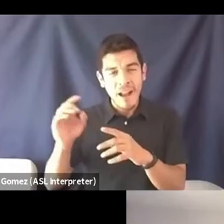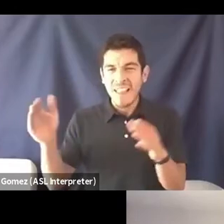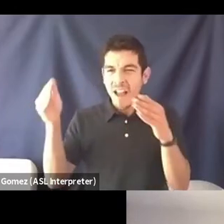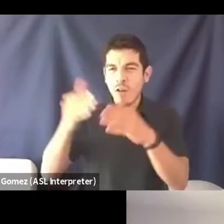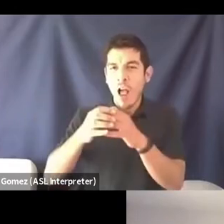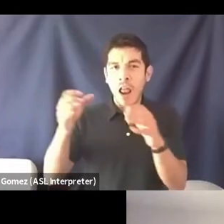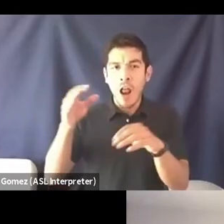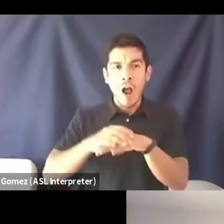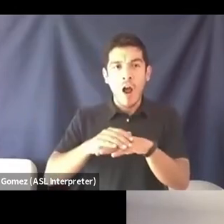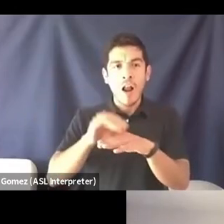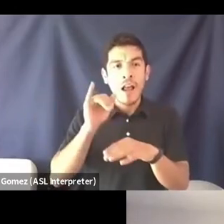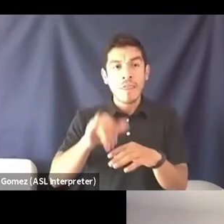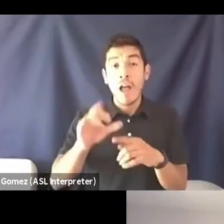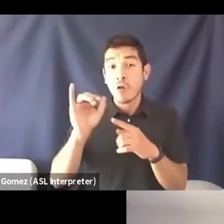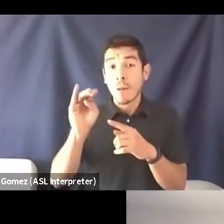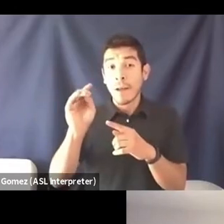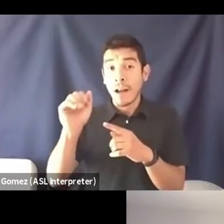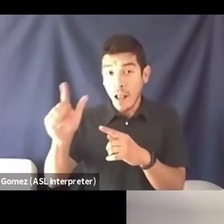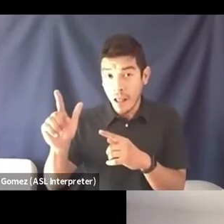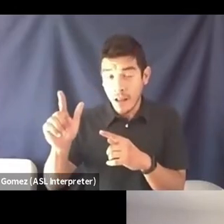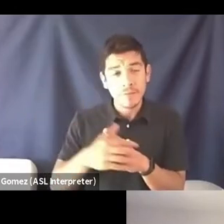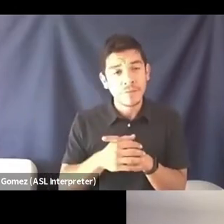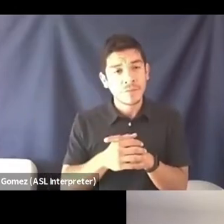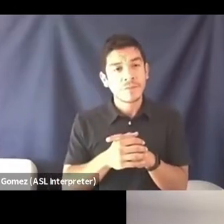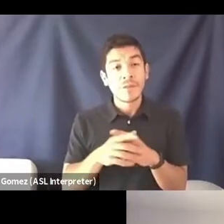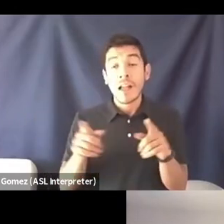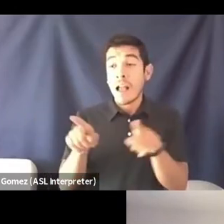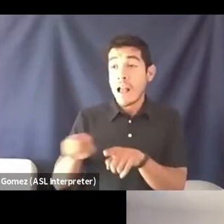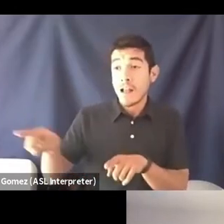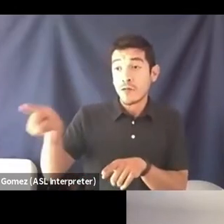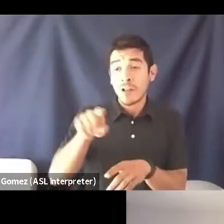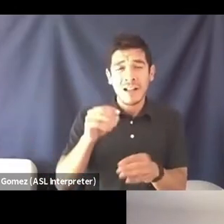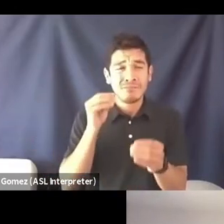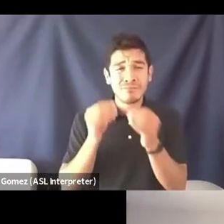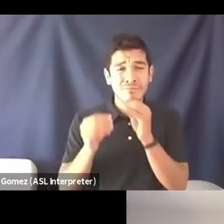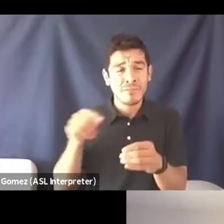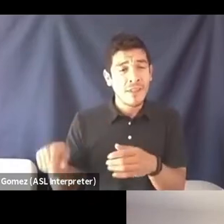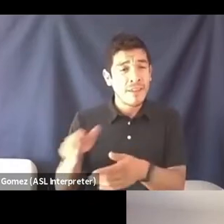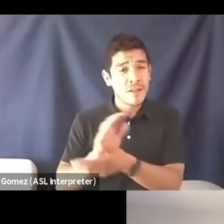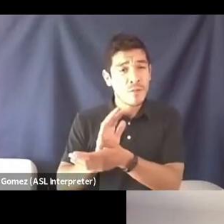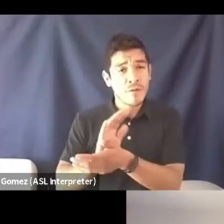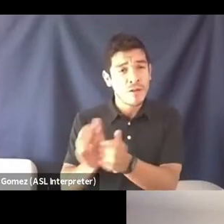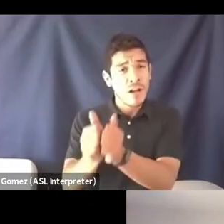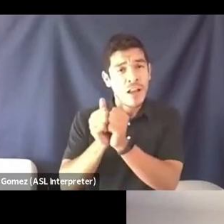As you guys were putting this film together what were the themes that you were talking about?